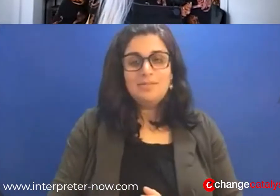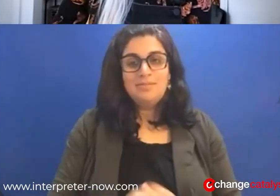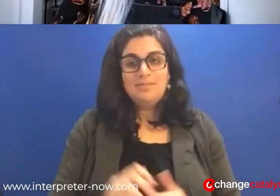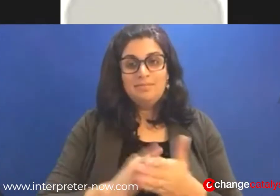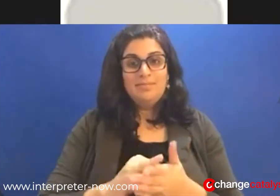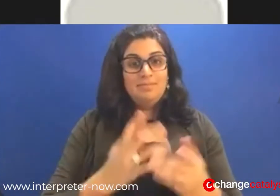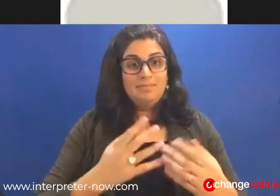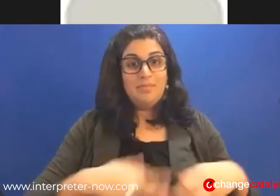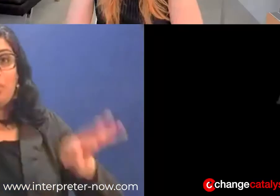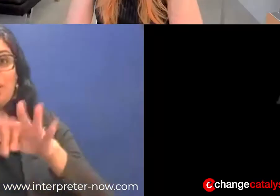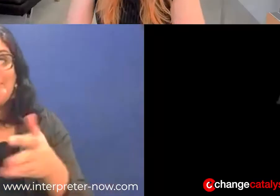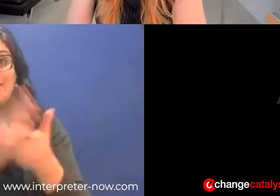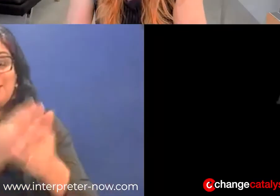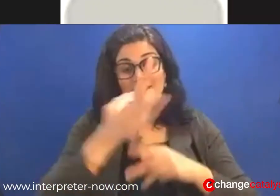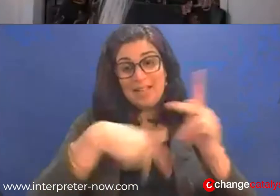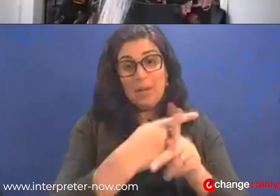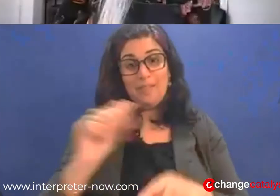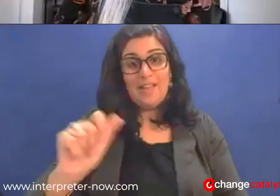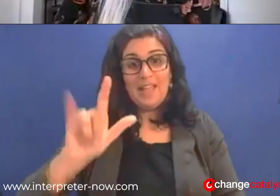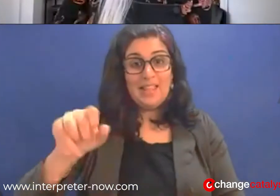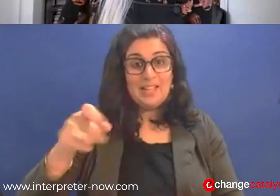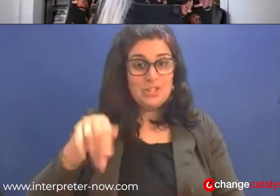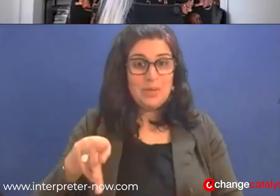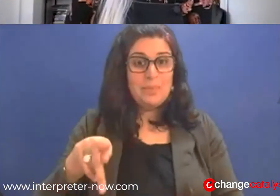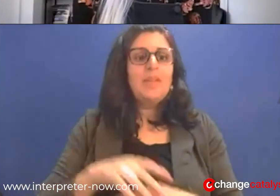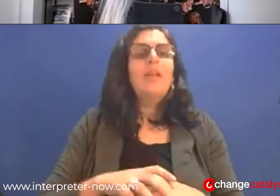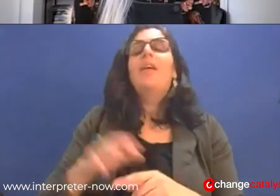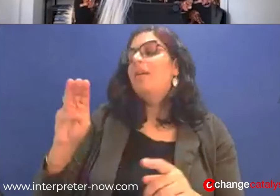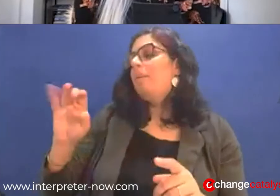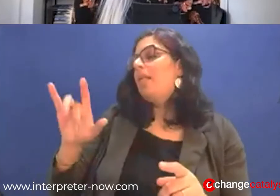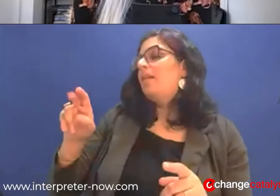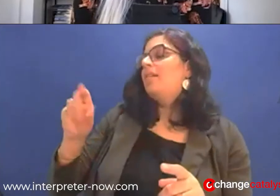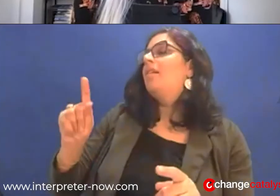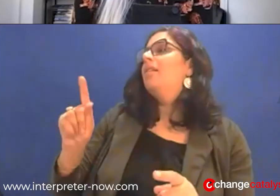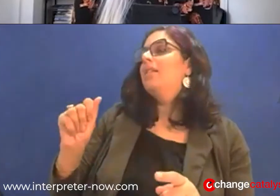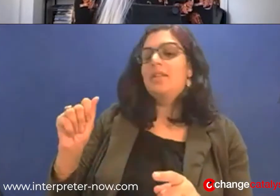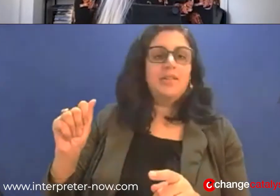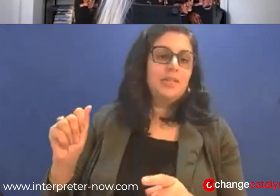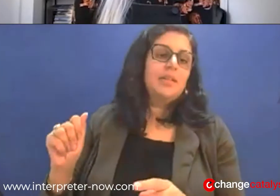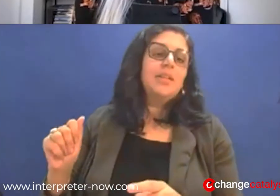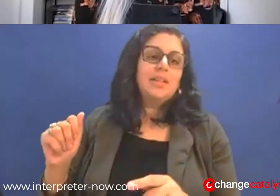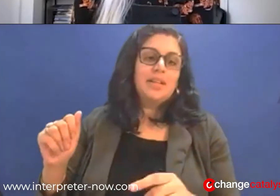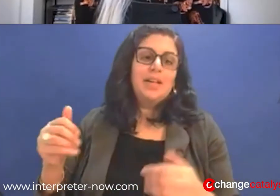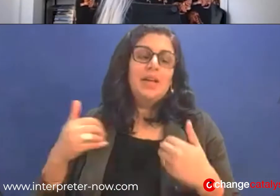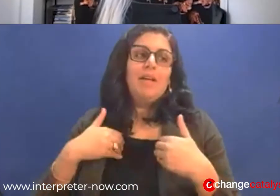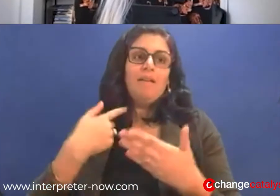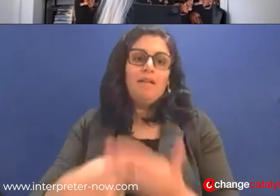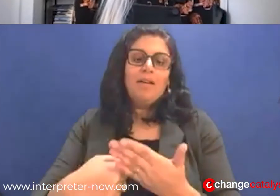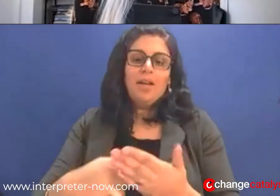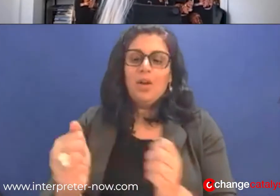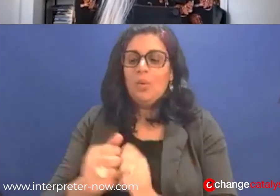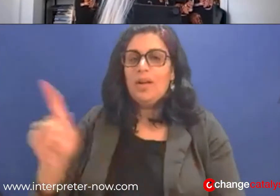We had a conversation with Kelly Hoey about networking and how women network